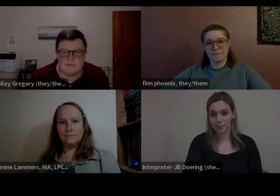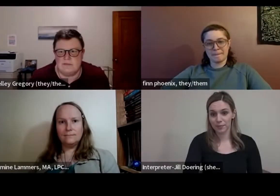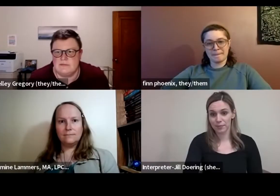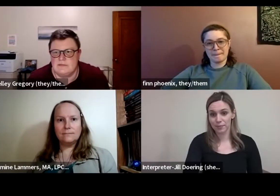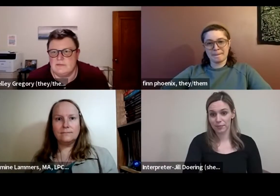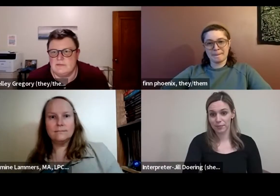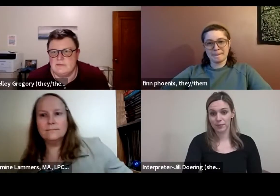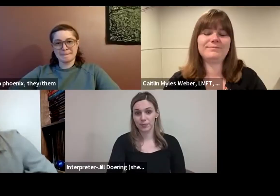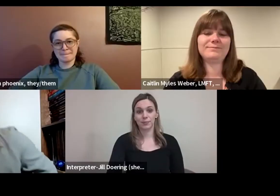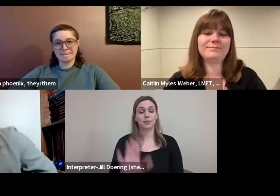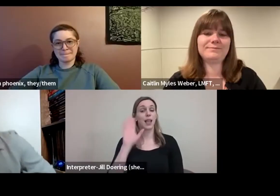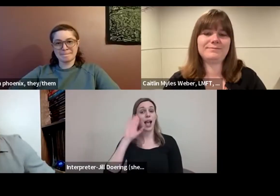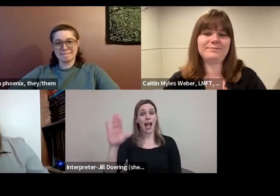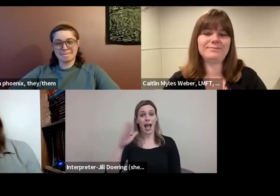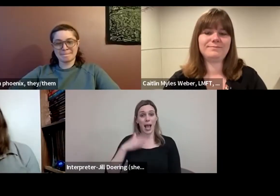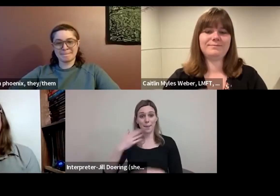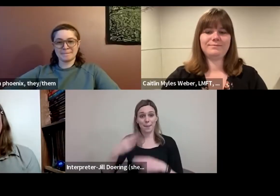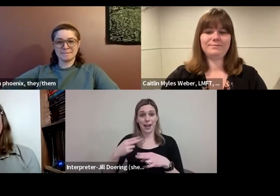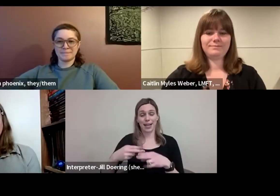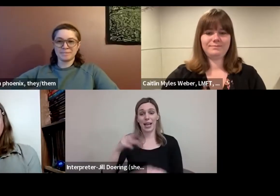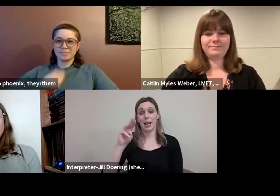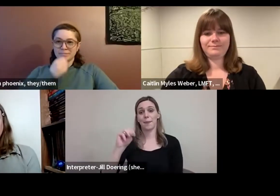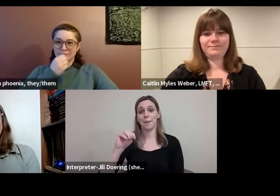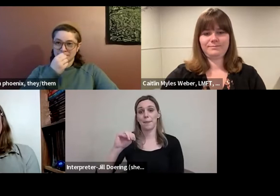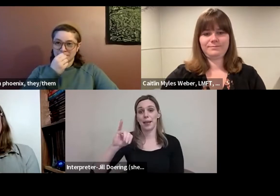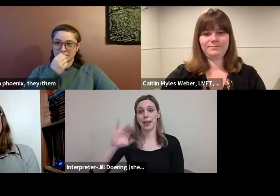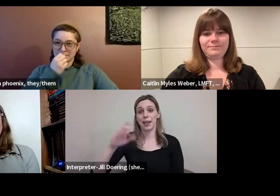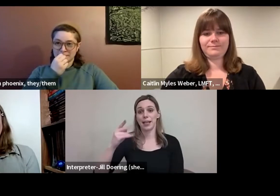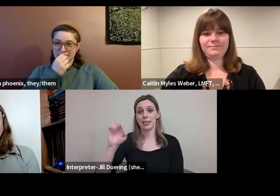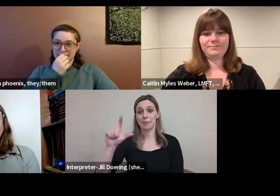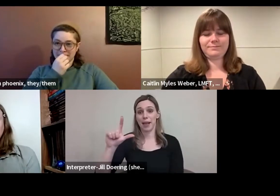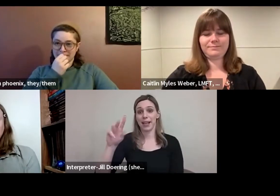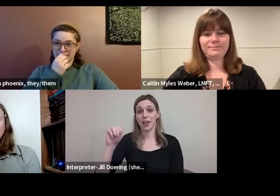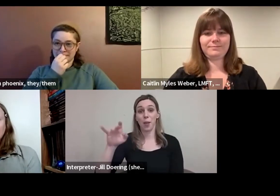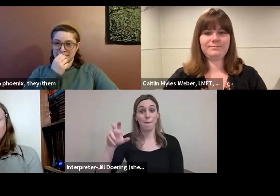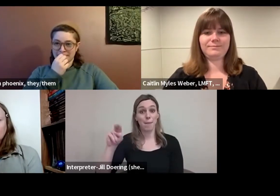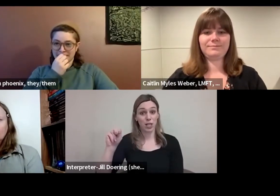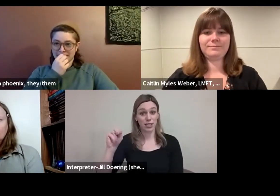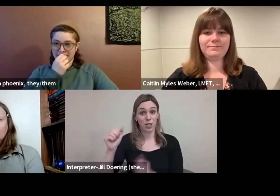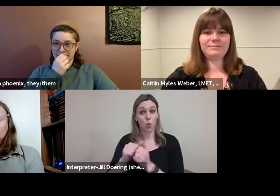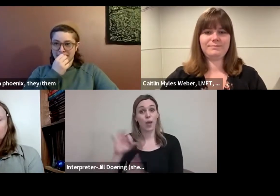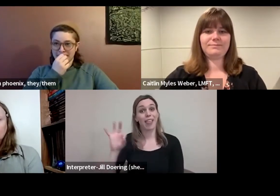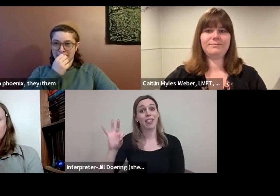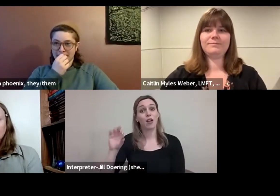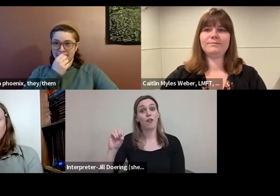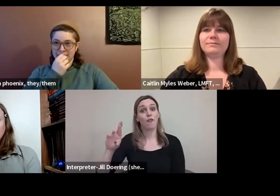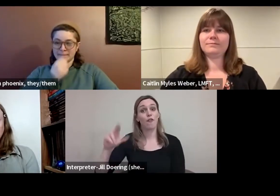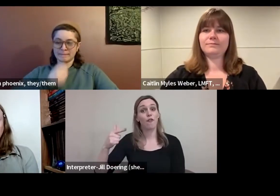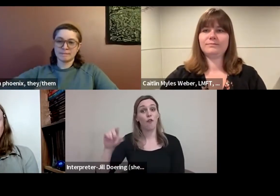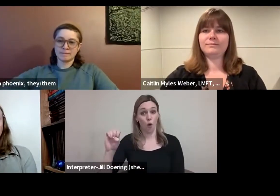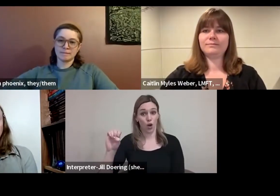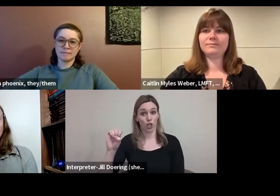Hi, everybody, I'm Michael Munson with FORGE and I'm really happy that you're all here tonight to share in this experience.